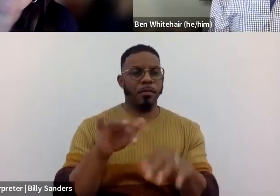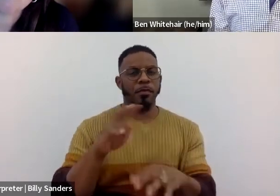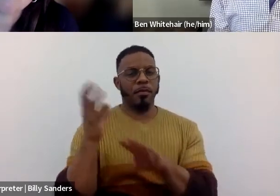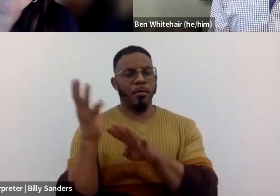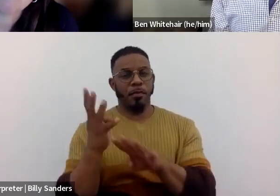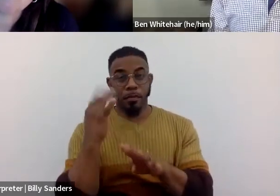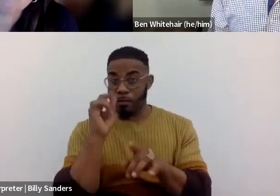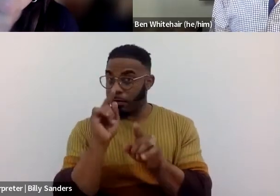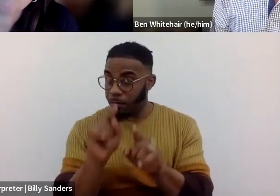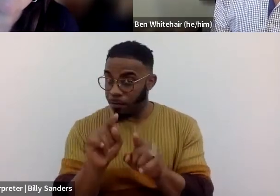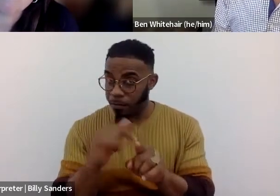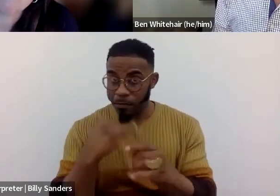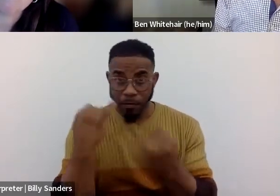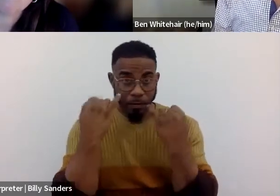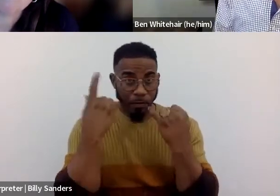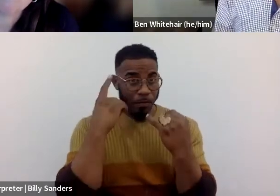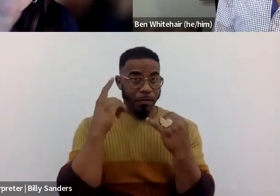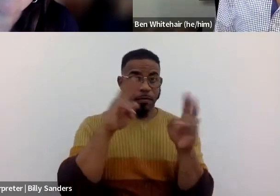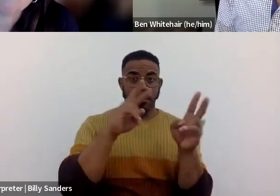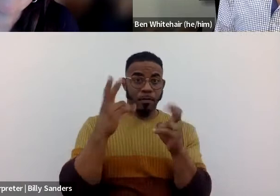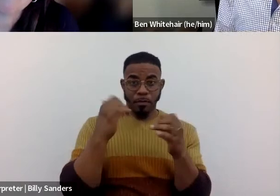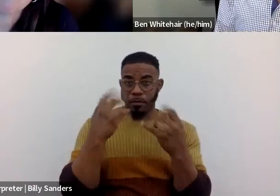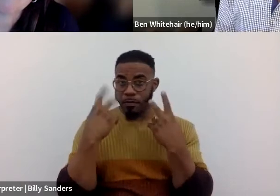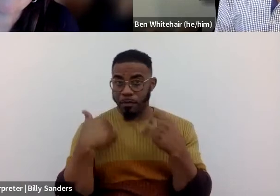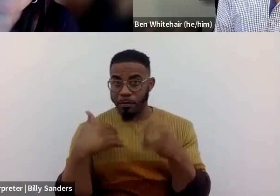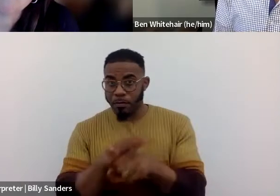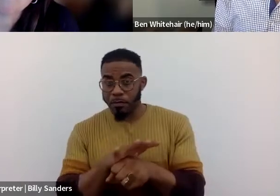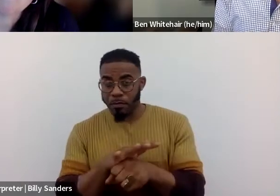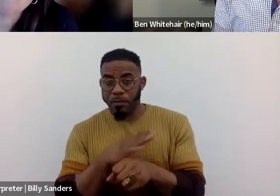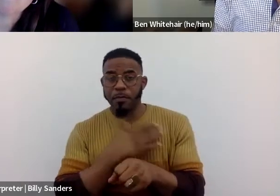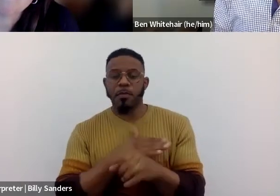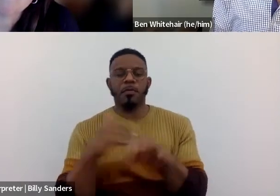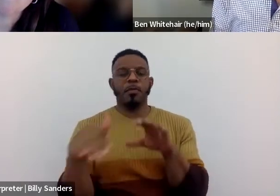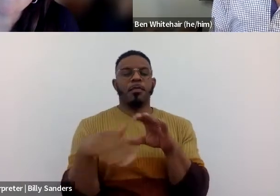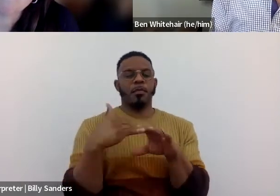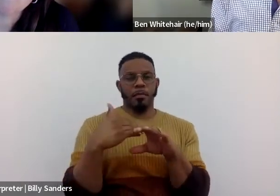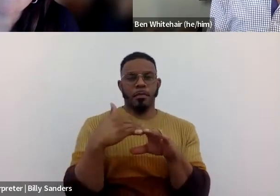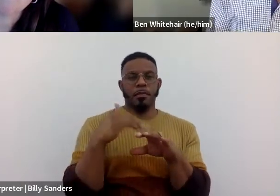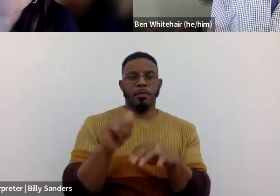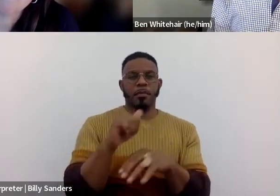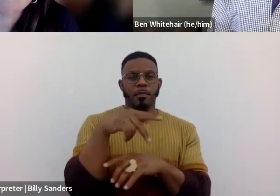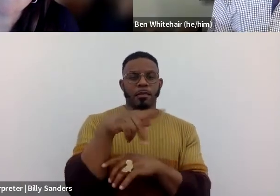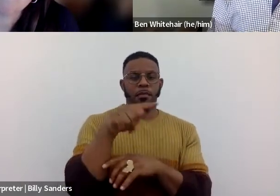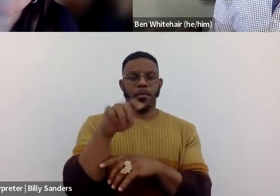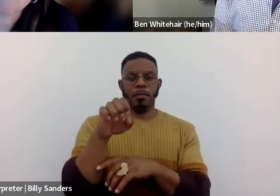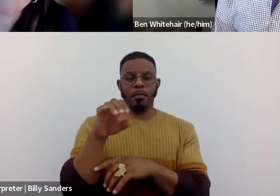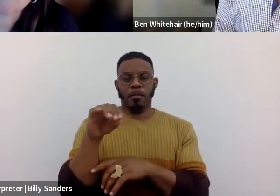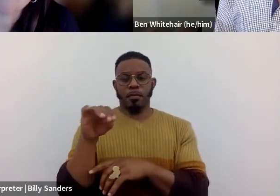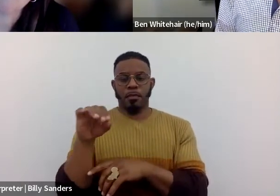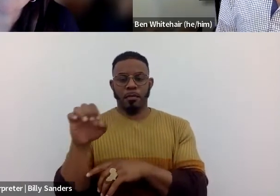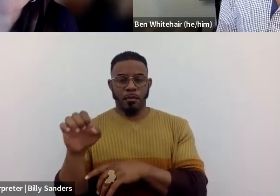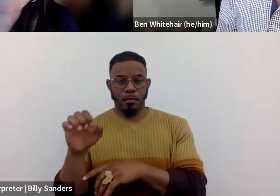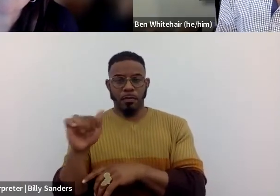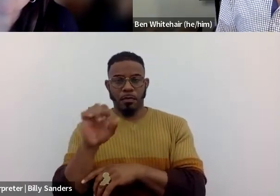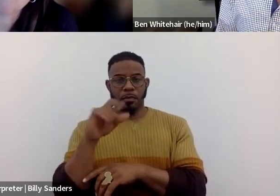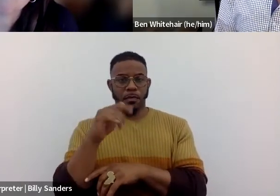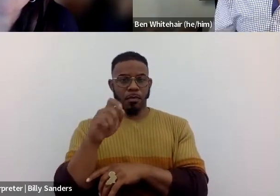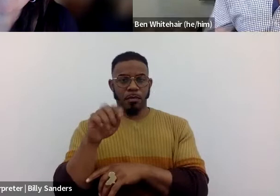If you have ideas for topics you would like to see us cover, please email us at pteoe@sagaftra.org,